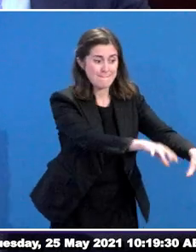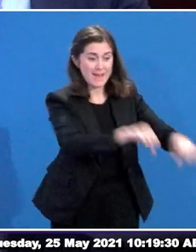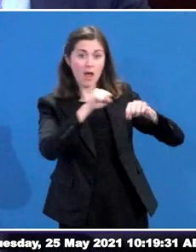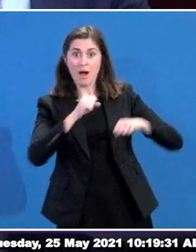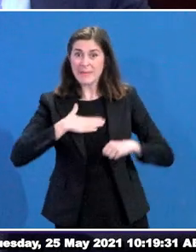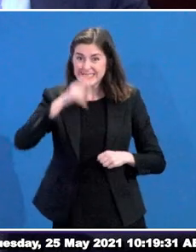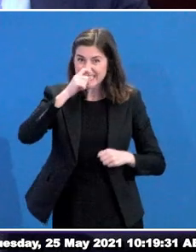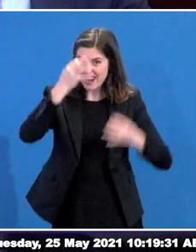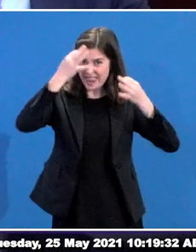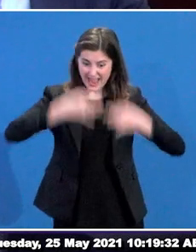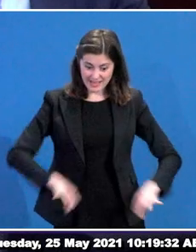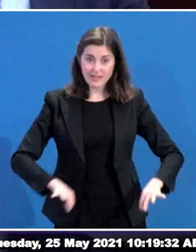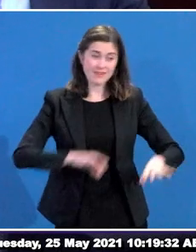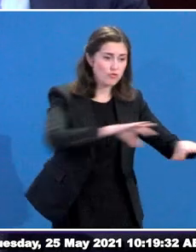and physically removed her from the room.